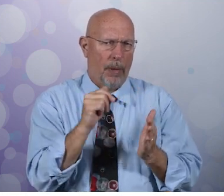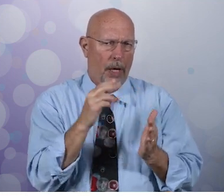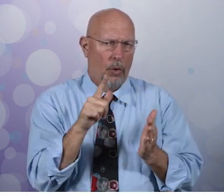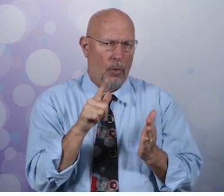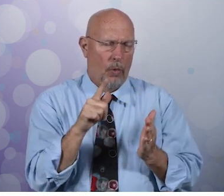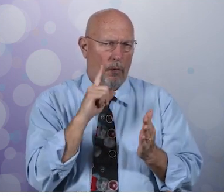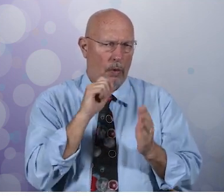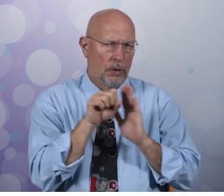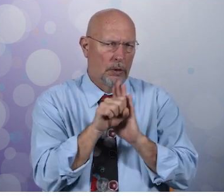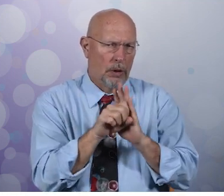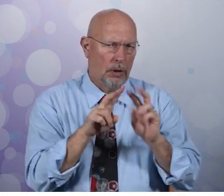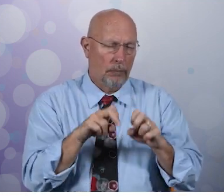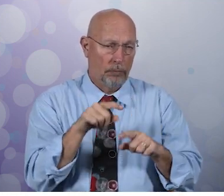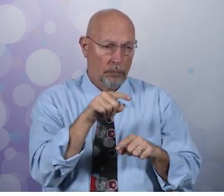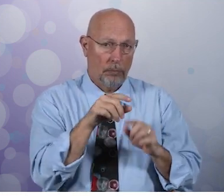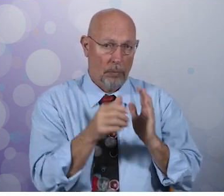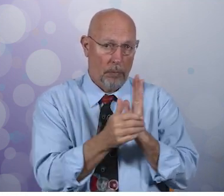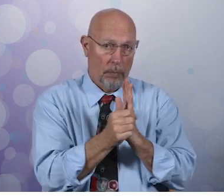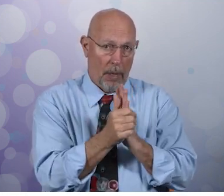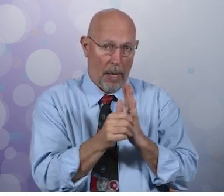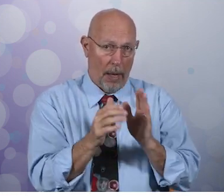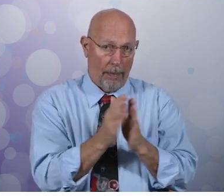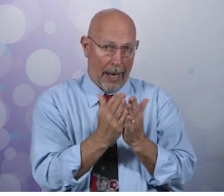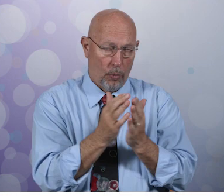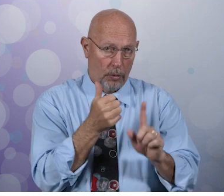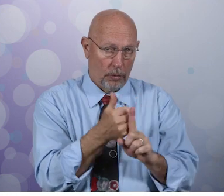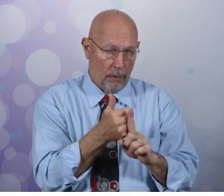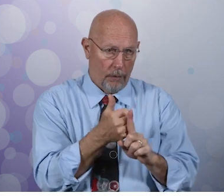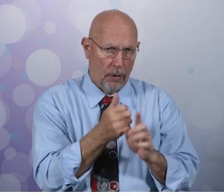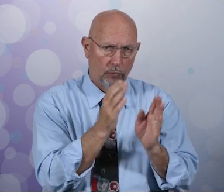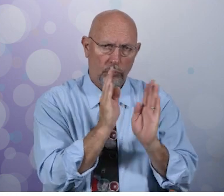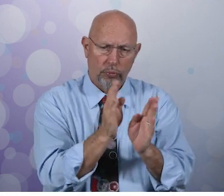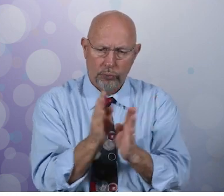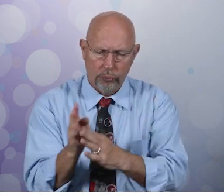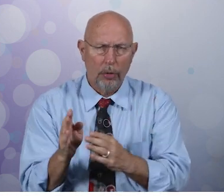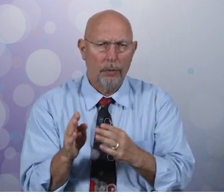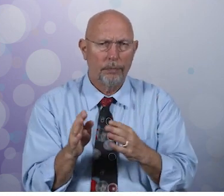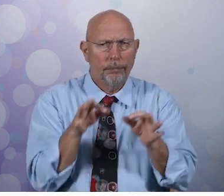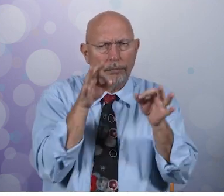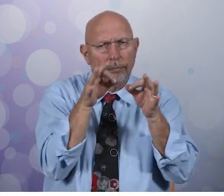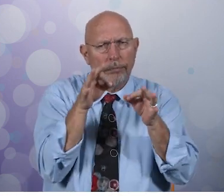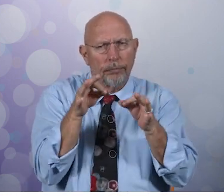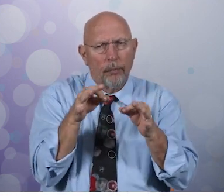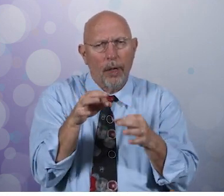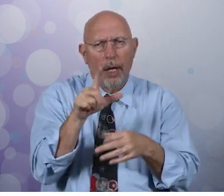The manual itself is organized in a way that outlines a layer--